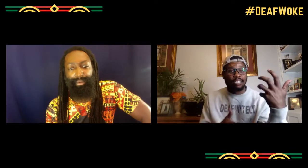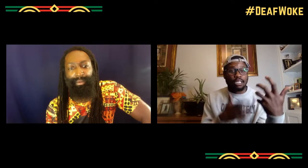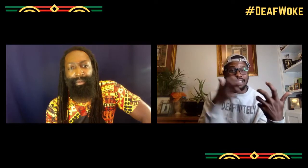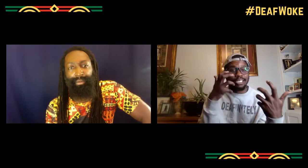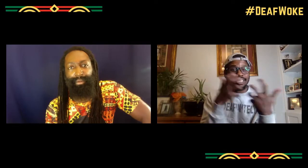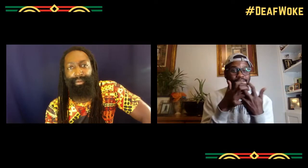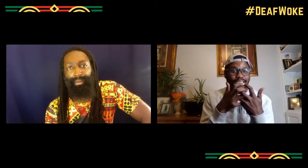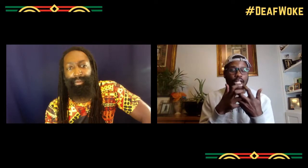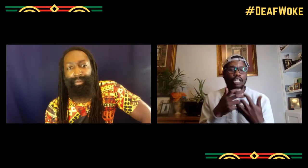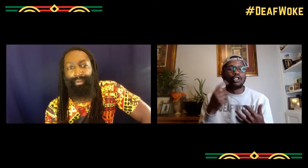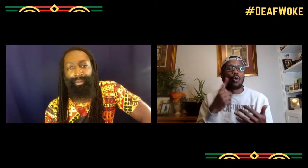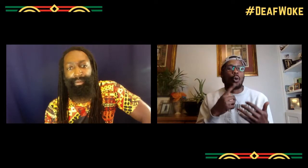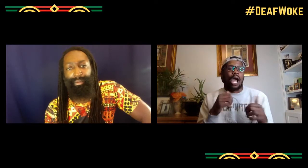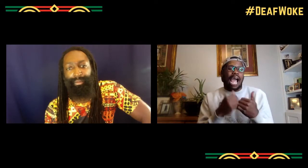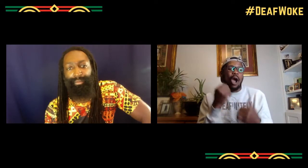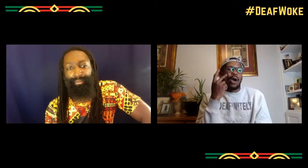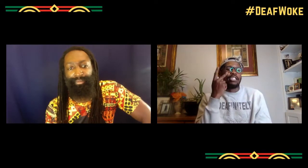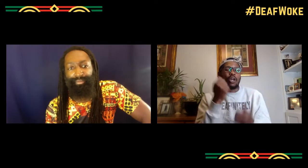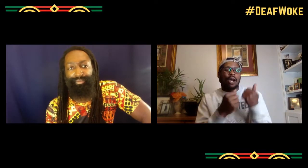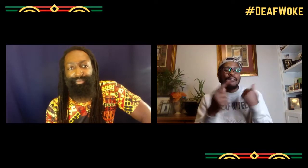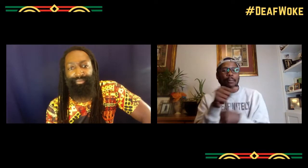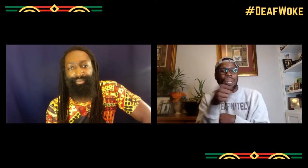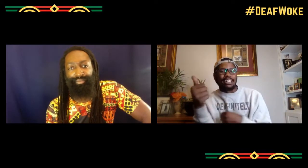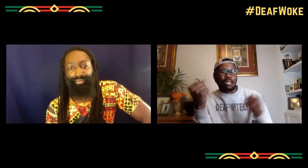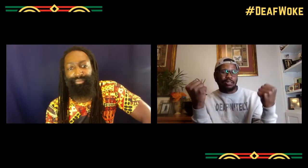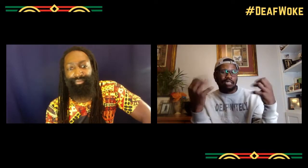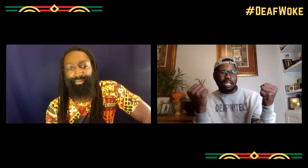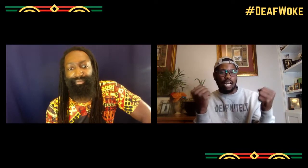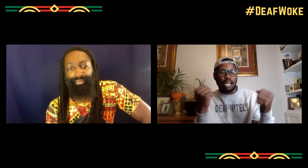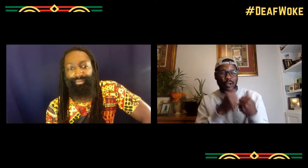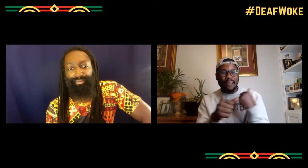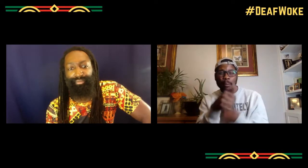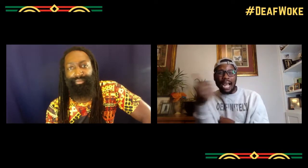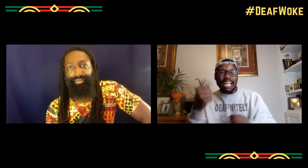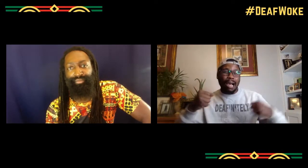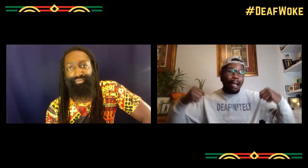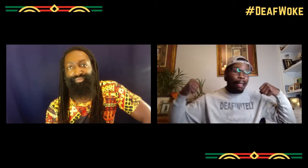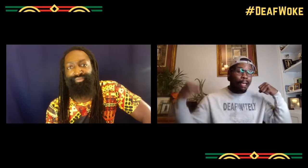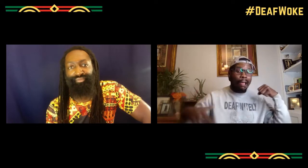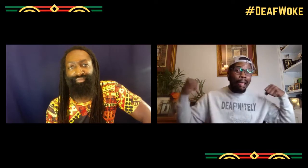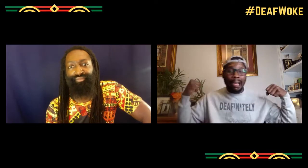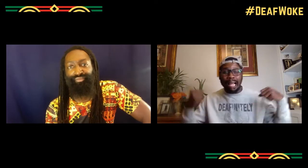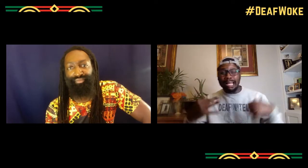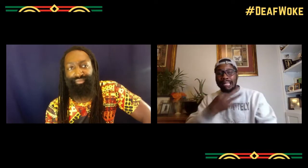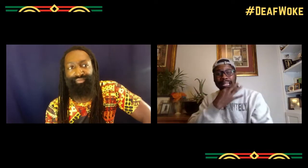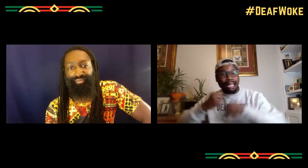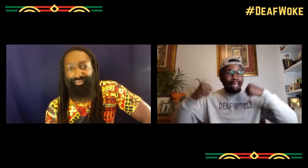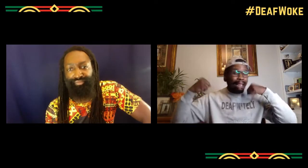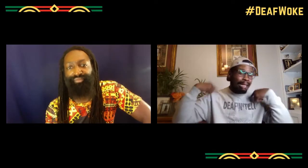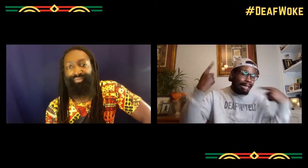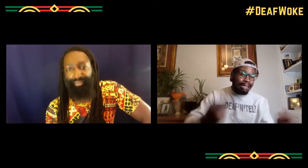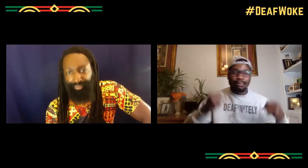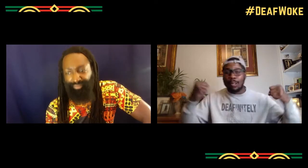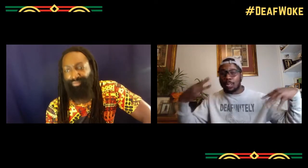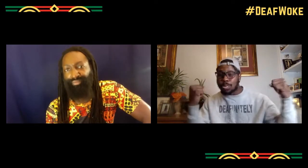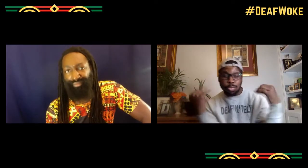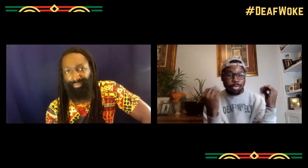So it was definitely hard for me to, adjust the way other people sign, you know.